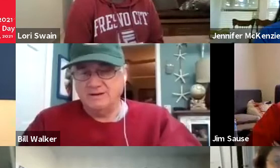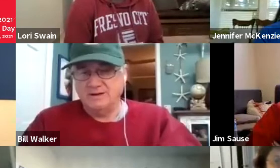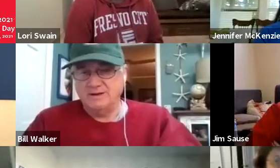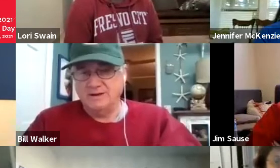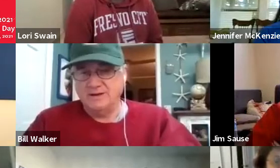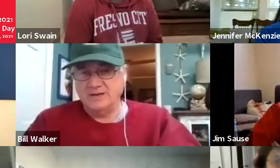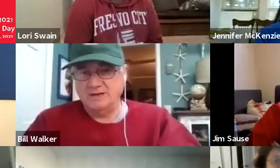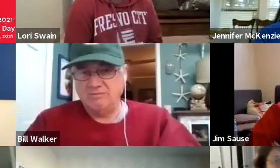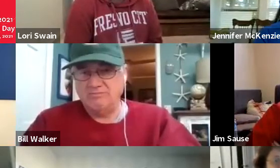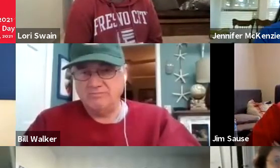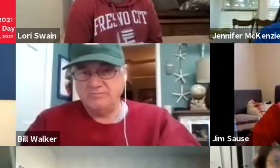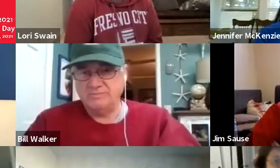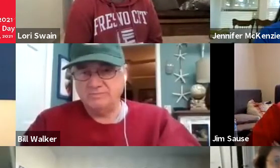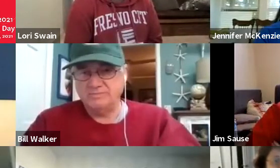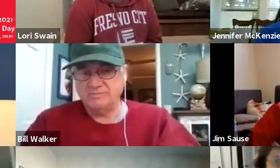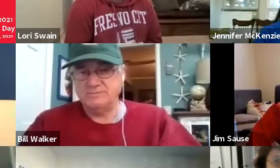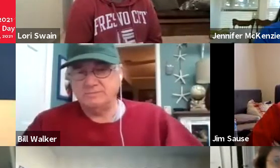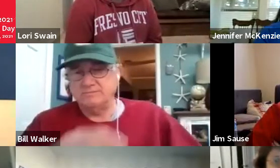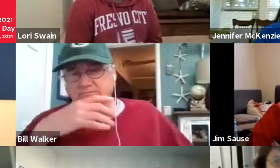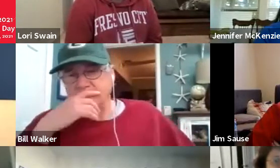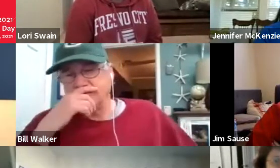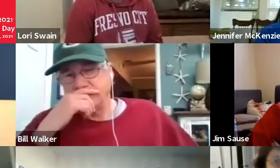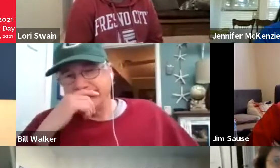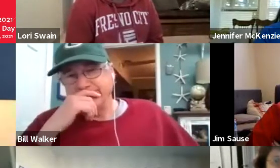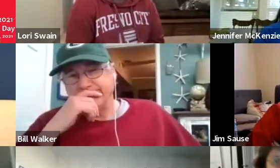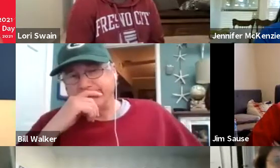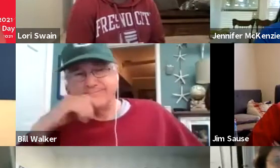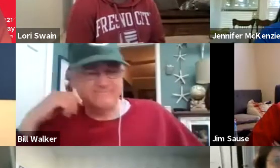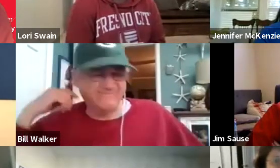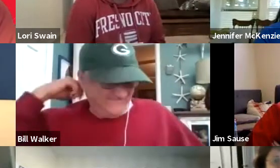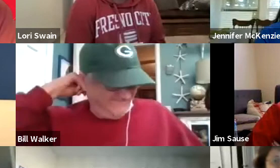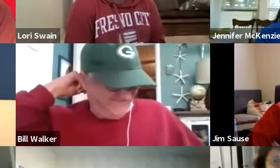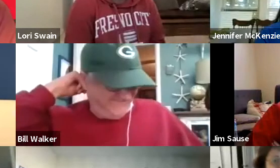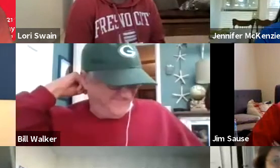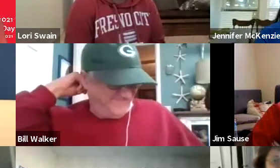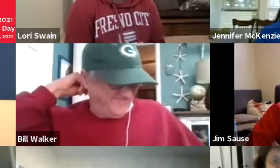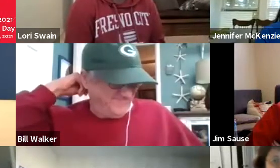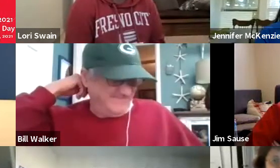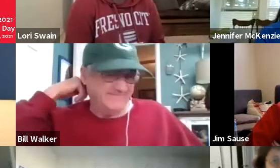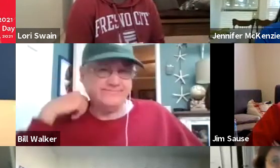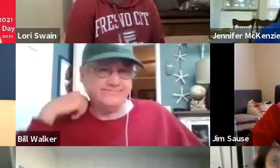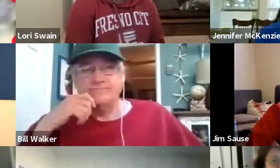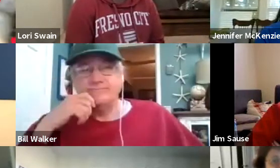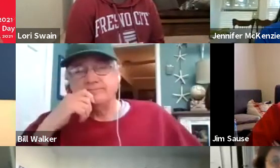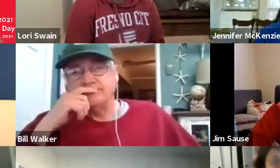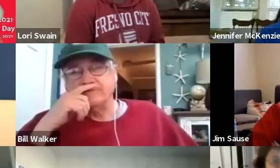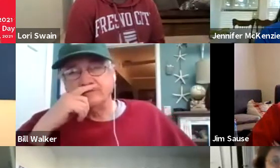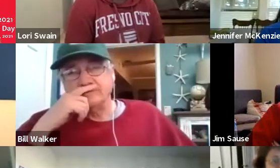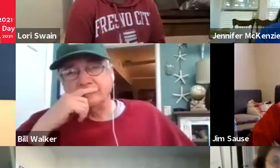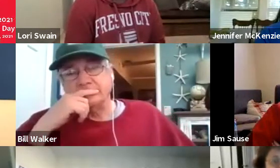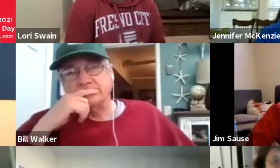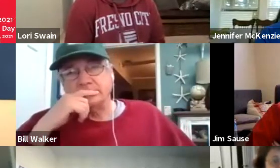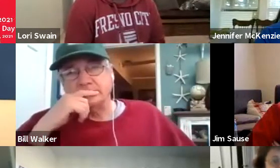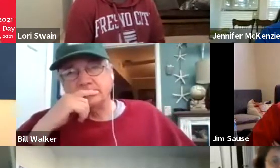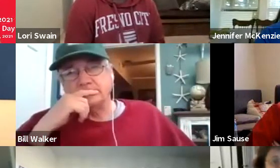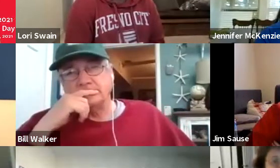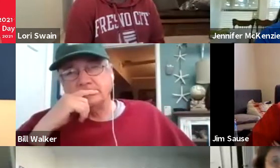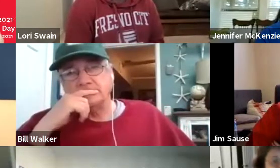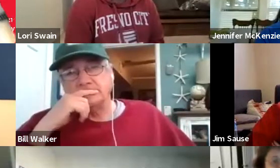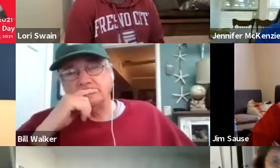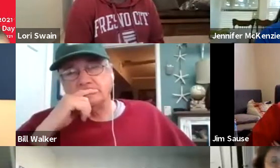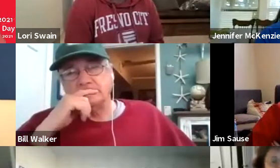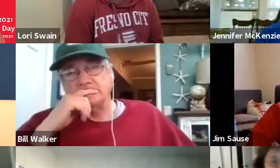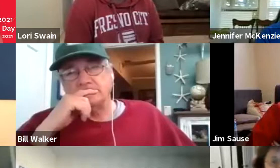Disney Institute teaches a principle known as passionately curious. And so the team is passionately curious about your staff are